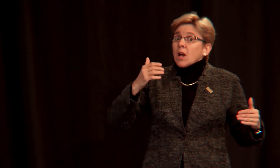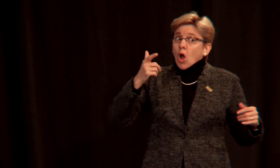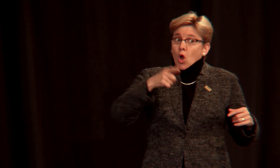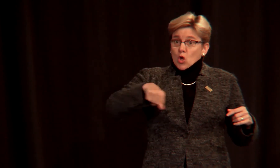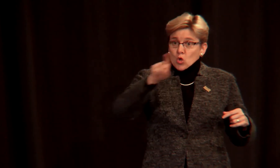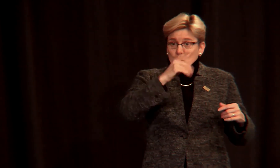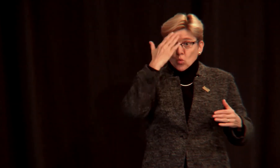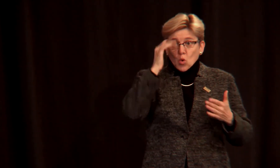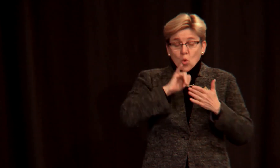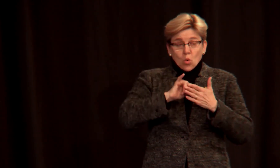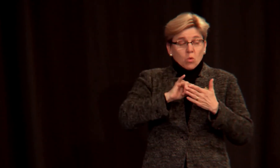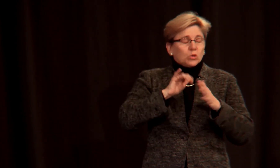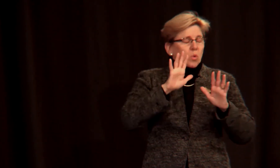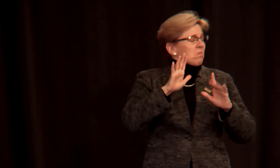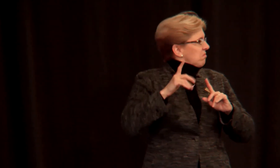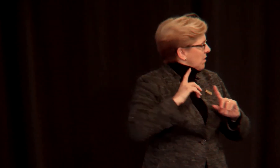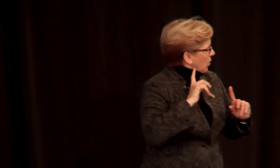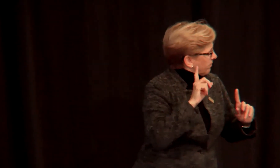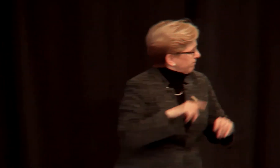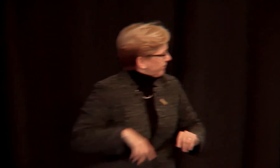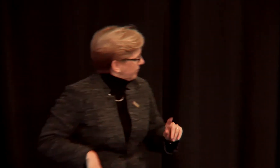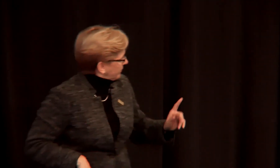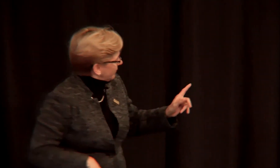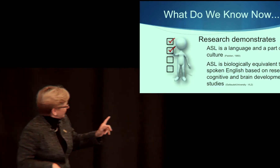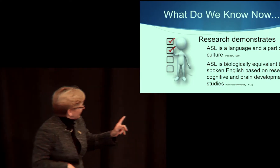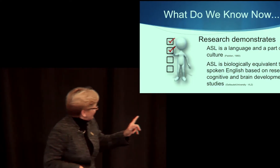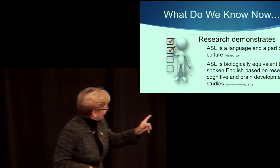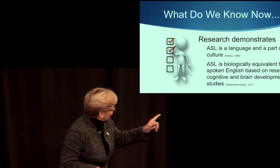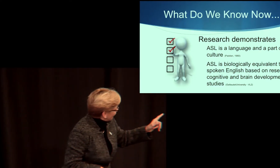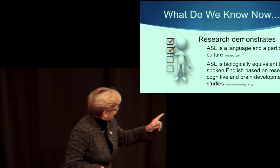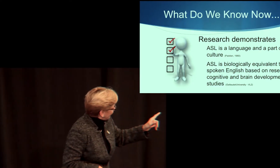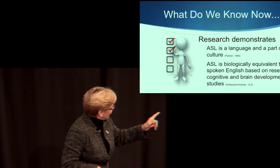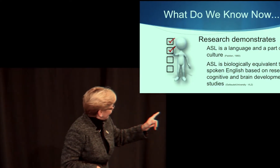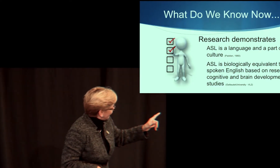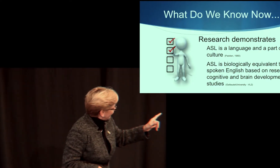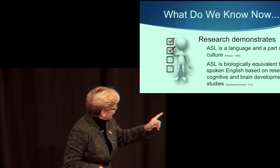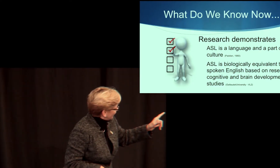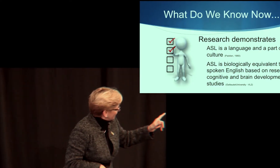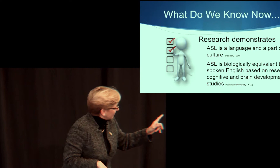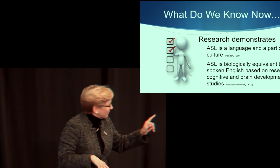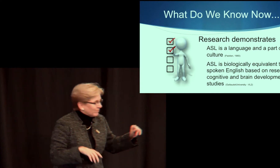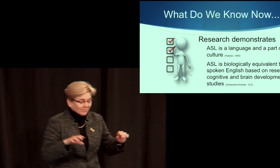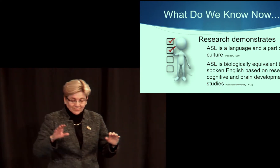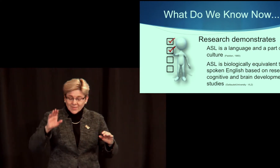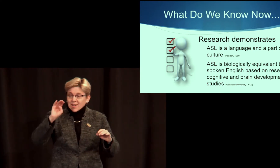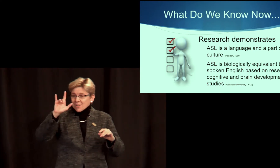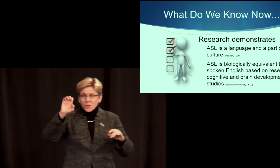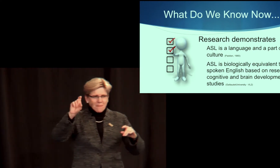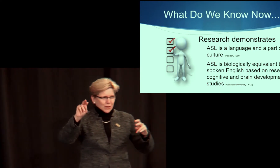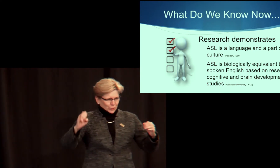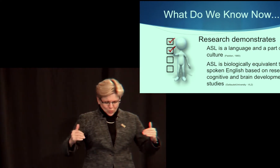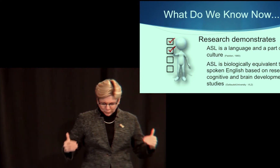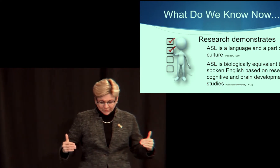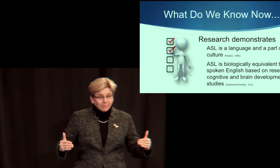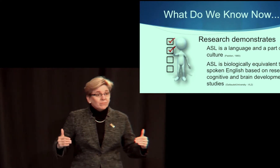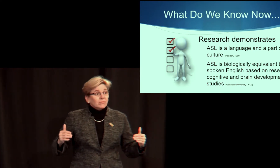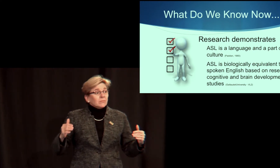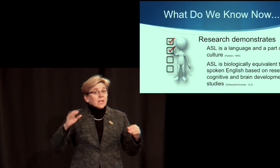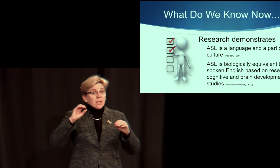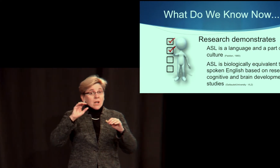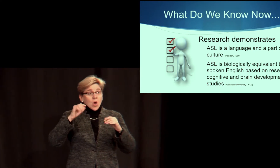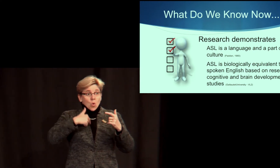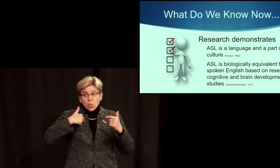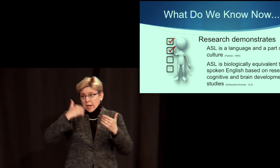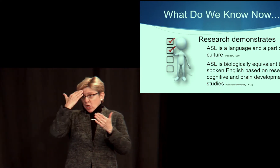we can study the milestones of each type of baby but do you know,